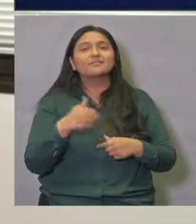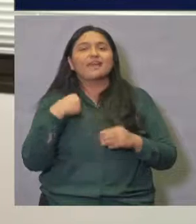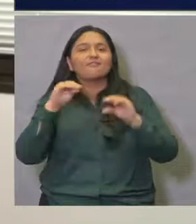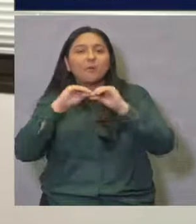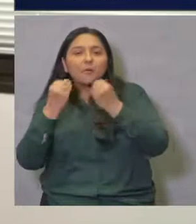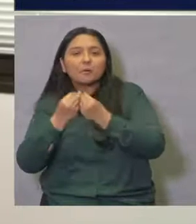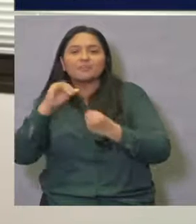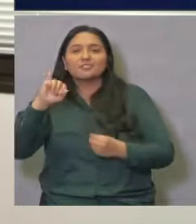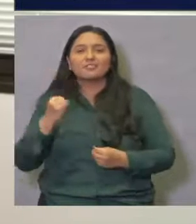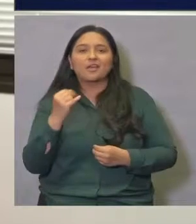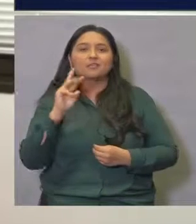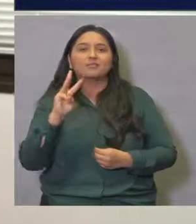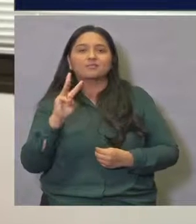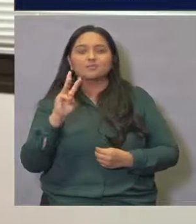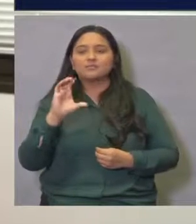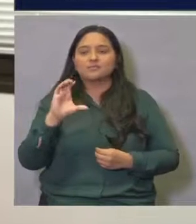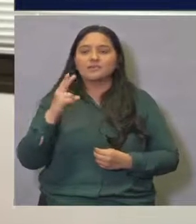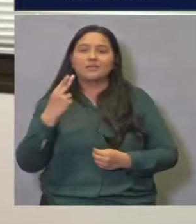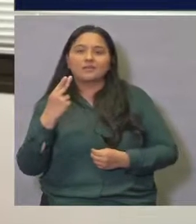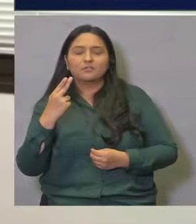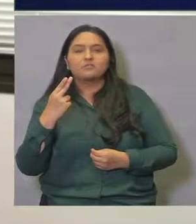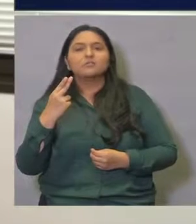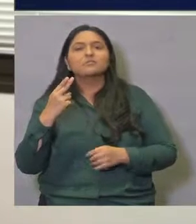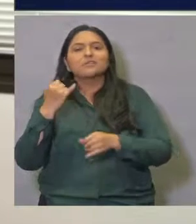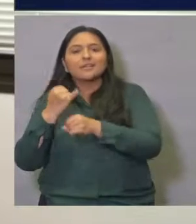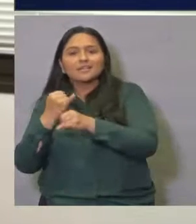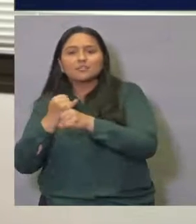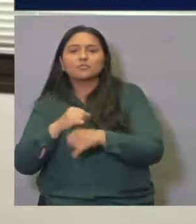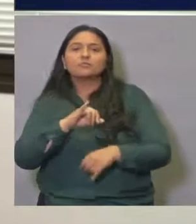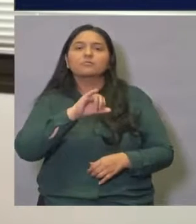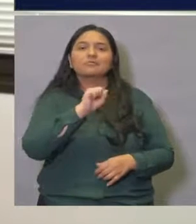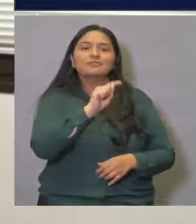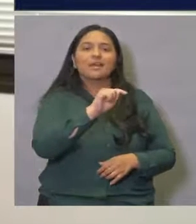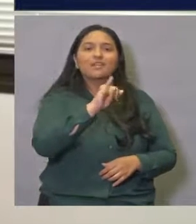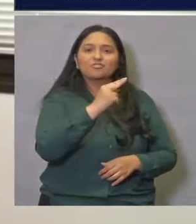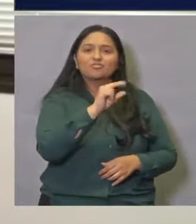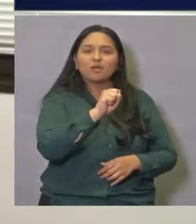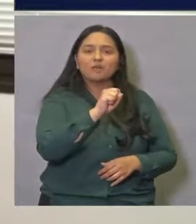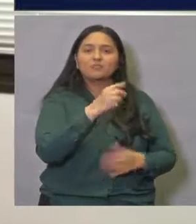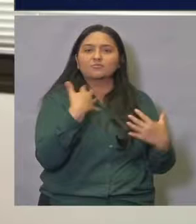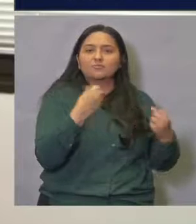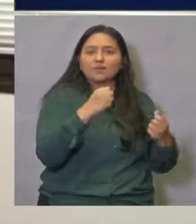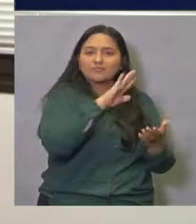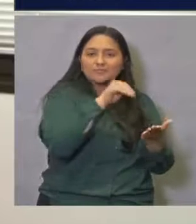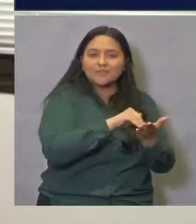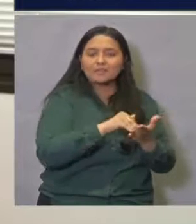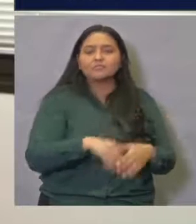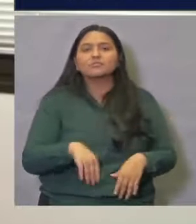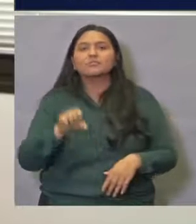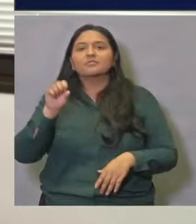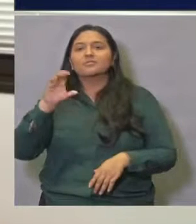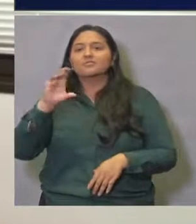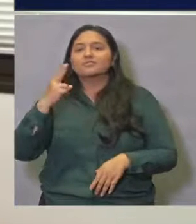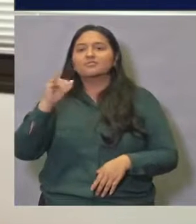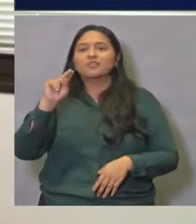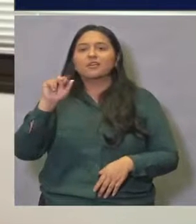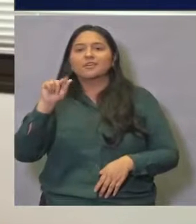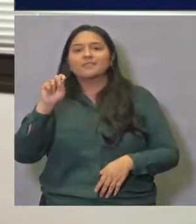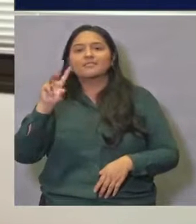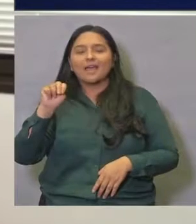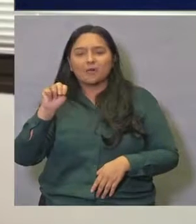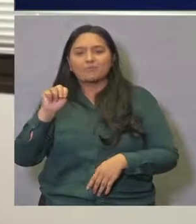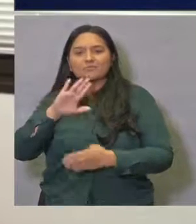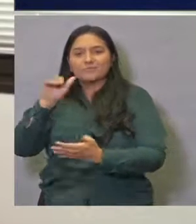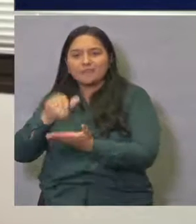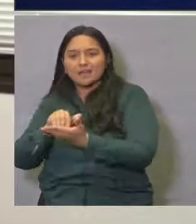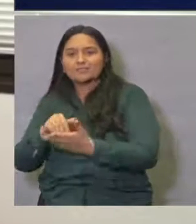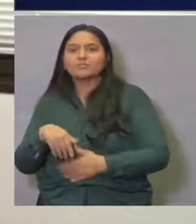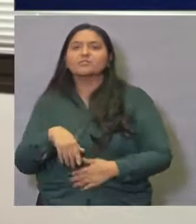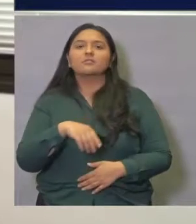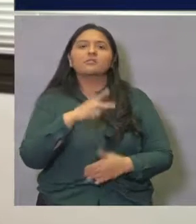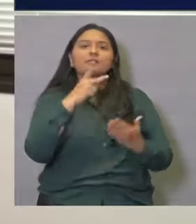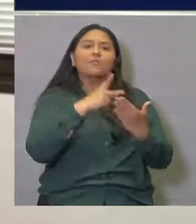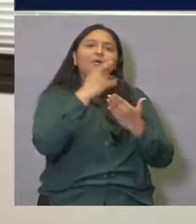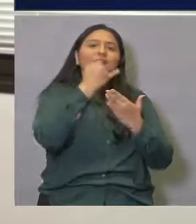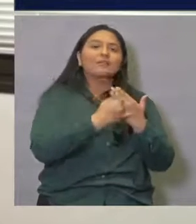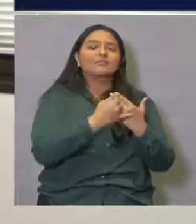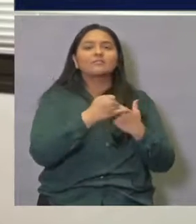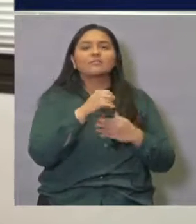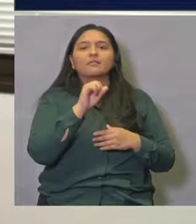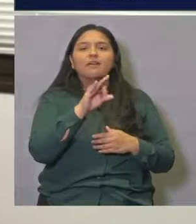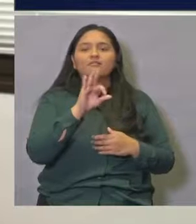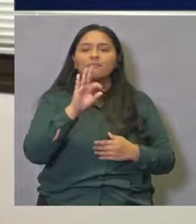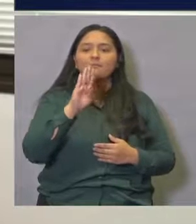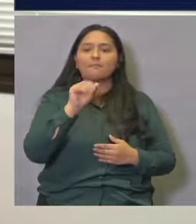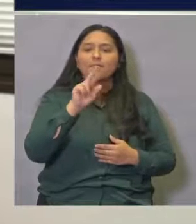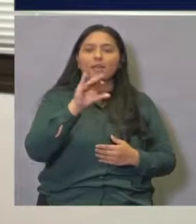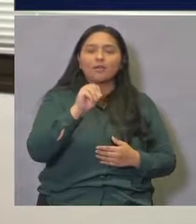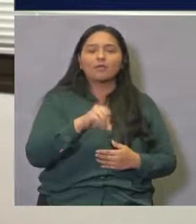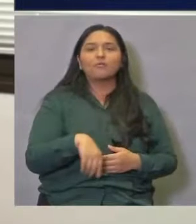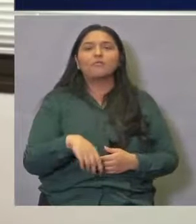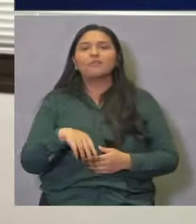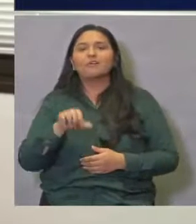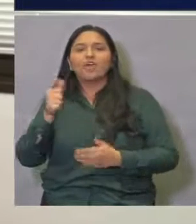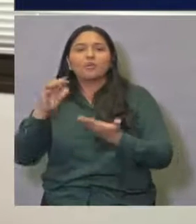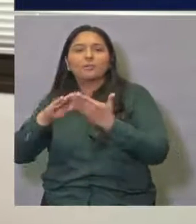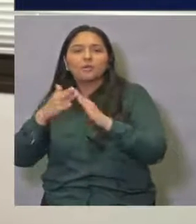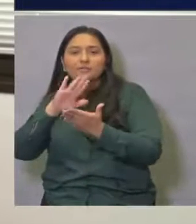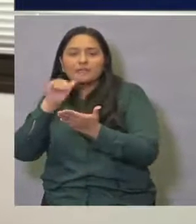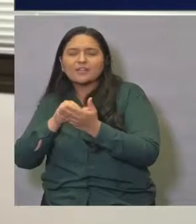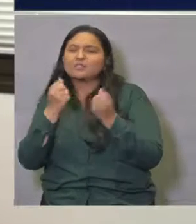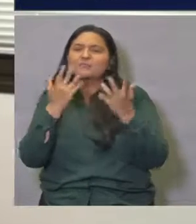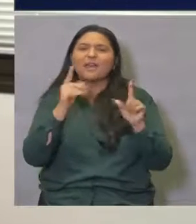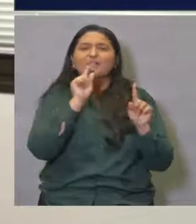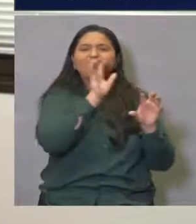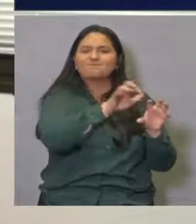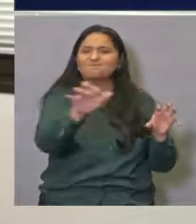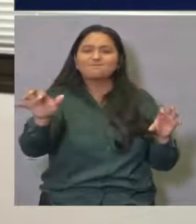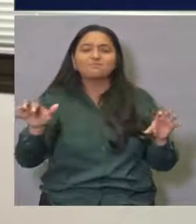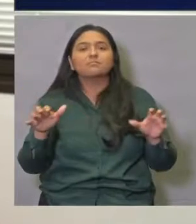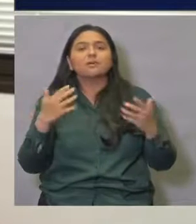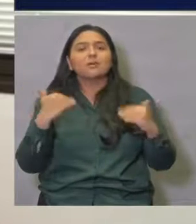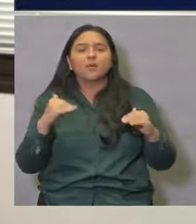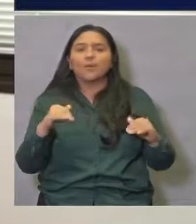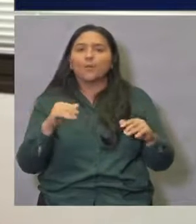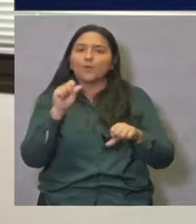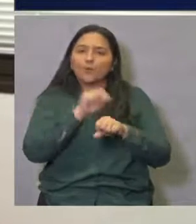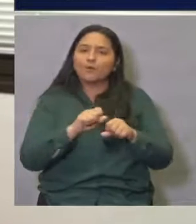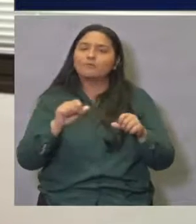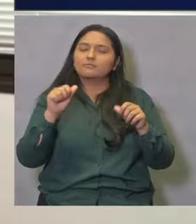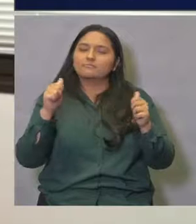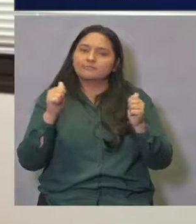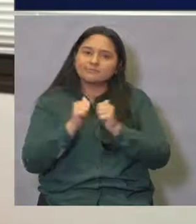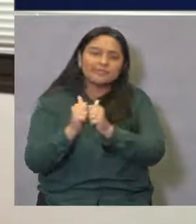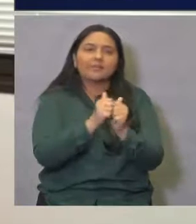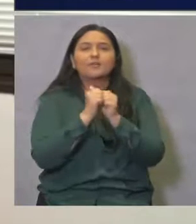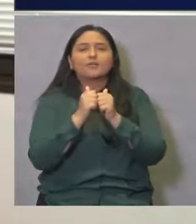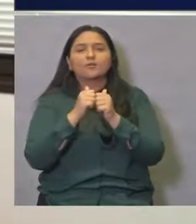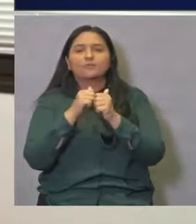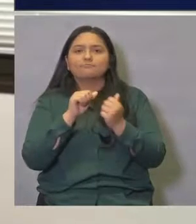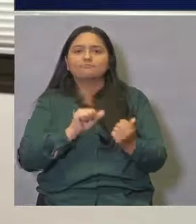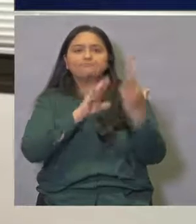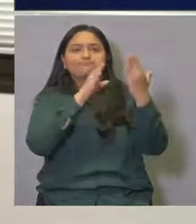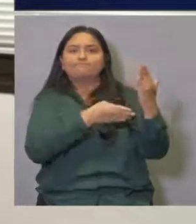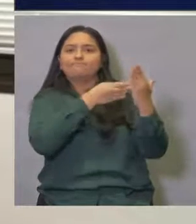POSIBLE SIN NUESTRAS CLÍNICAS